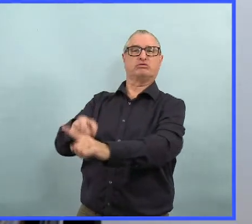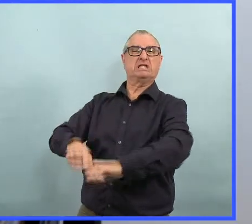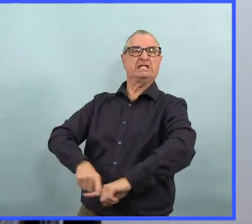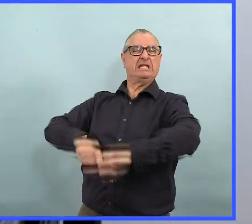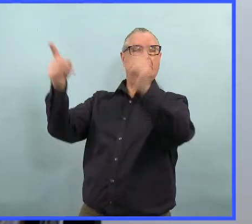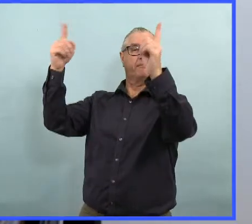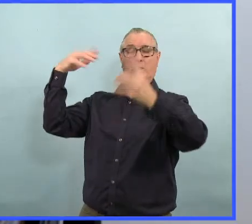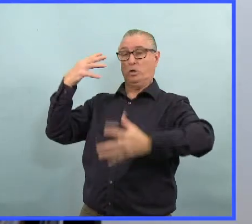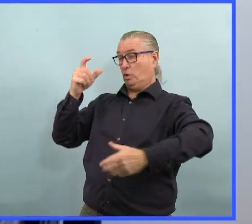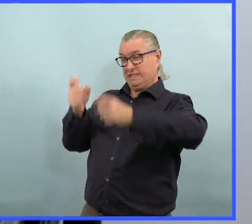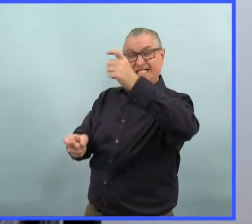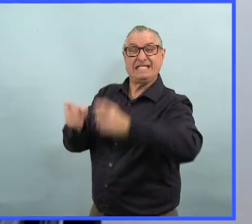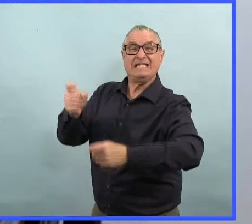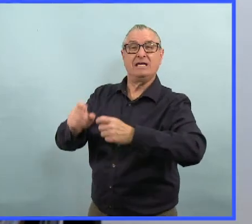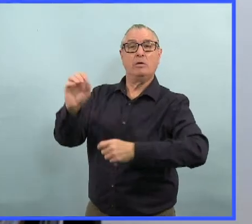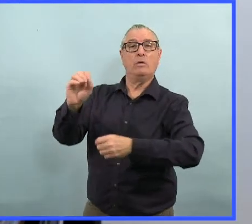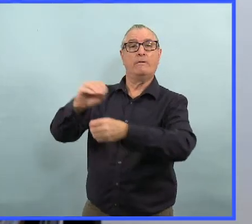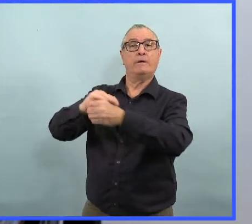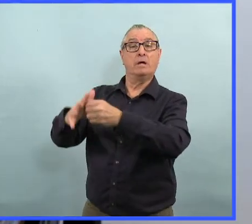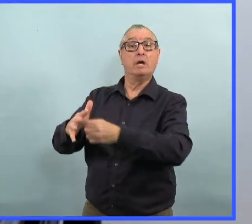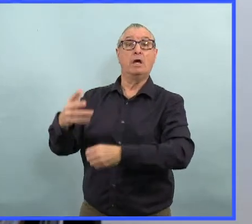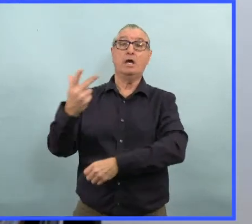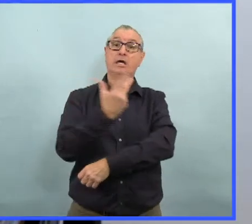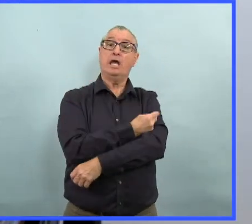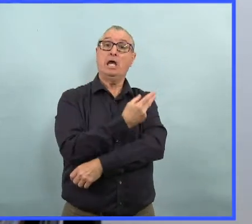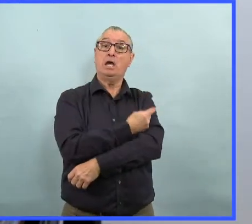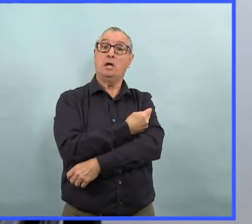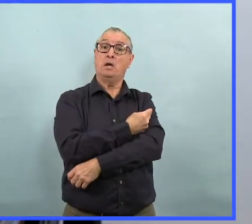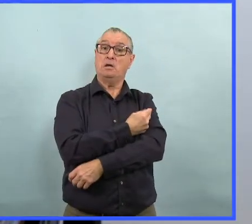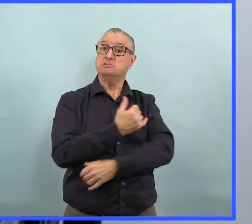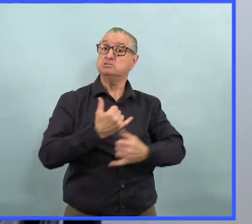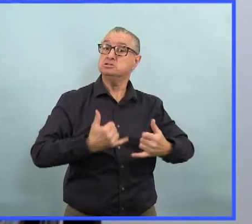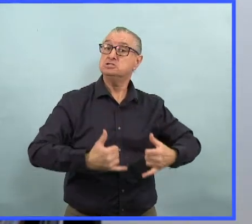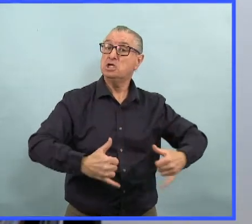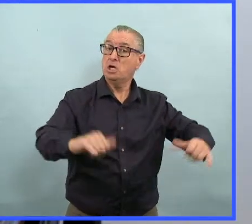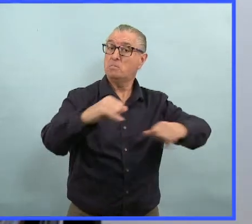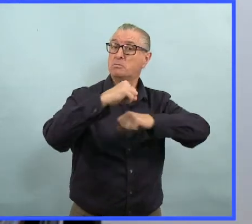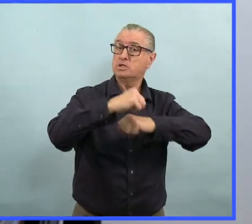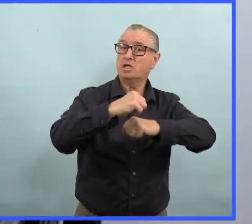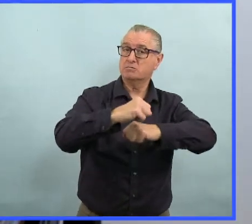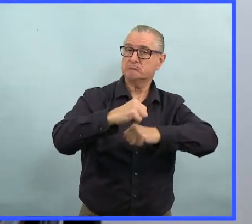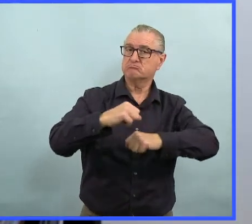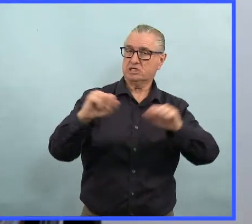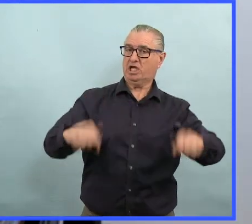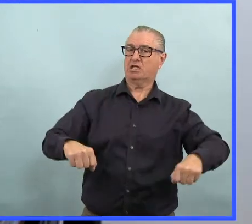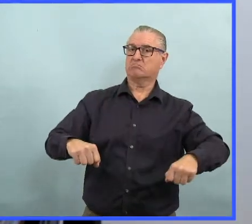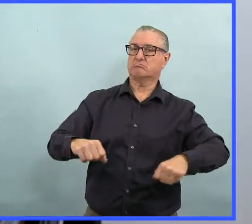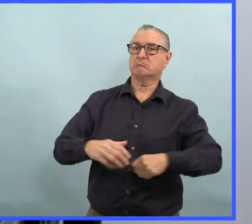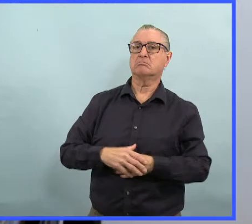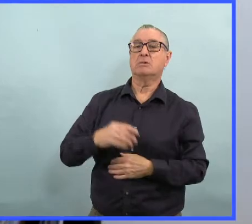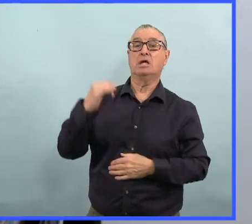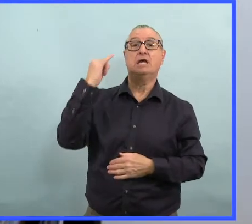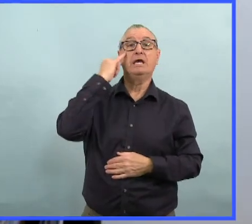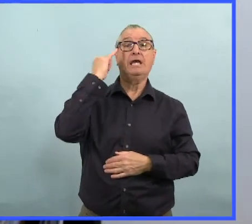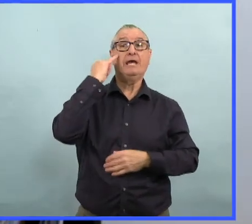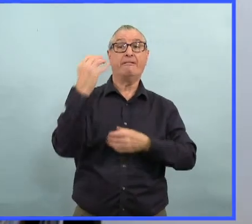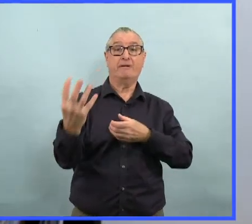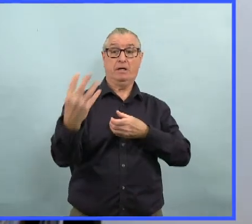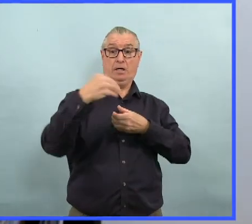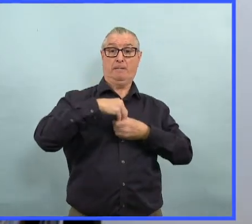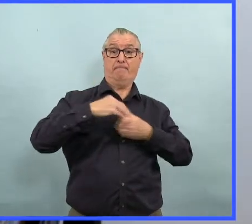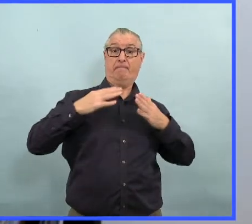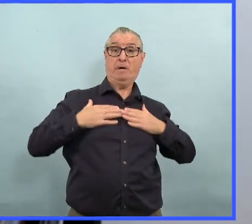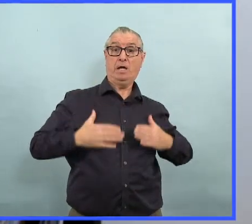response that can recognize it and prevent it from leading to those severe outcomes so while